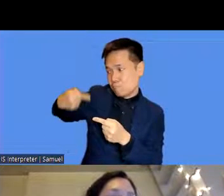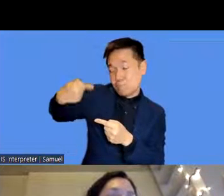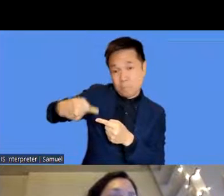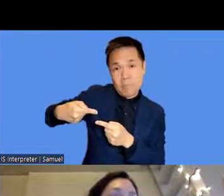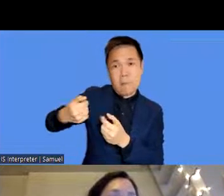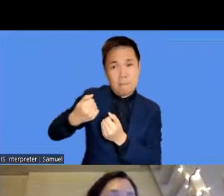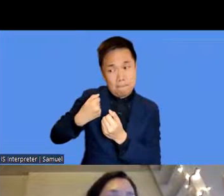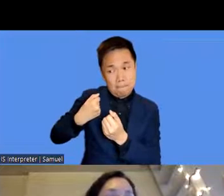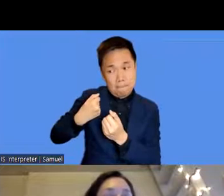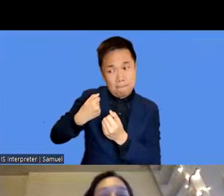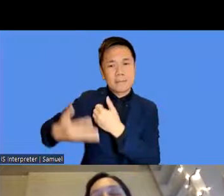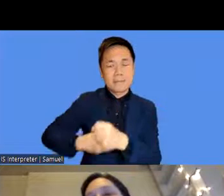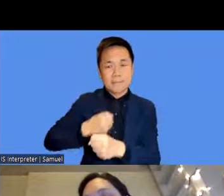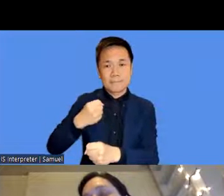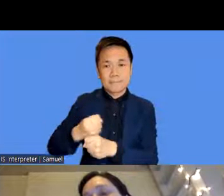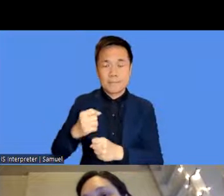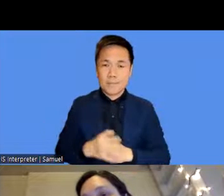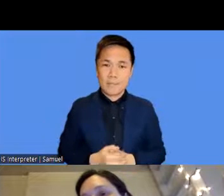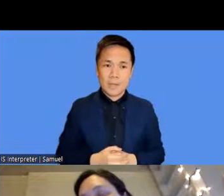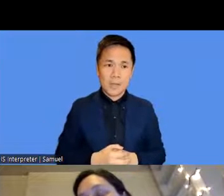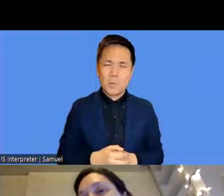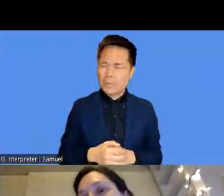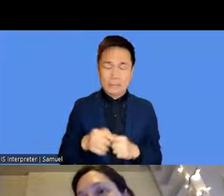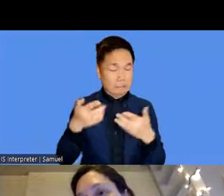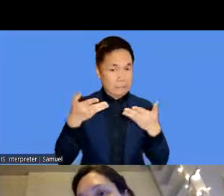we have noticed that we are still lacking data disaggregated by disability.